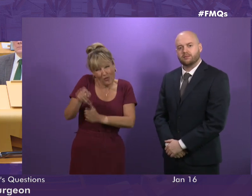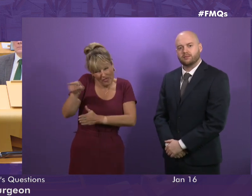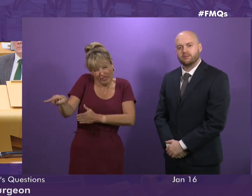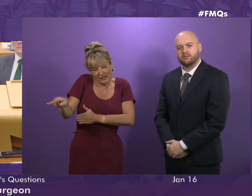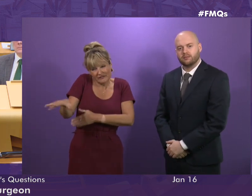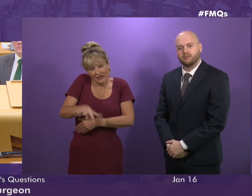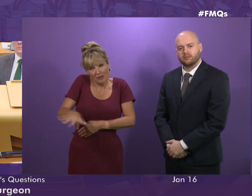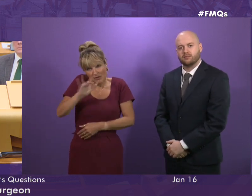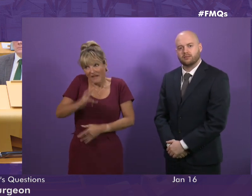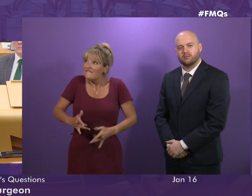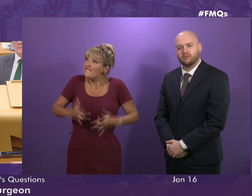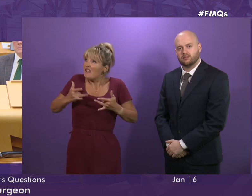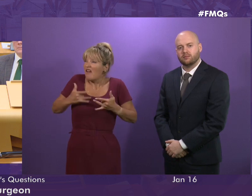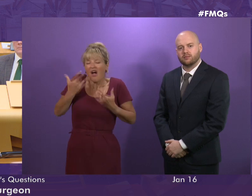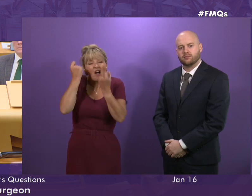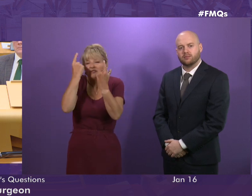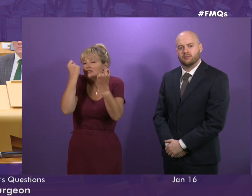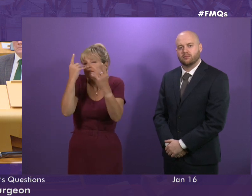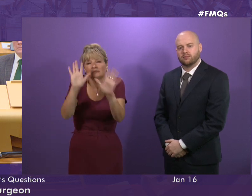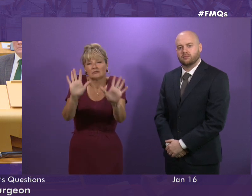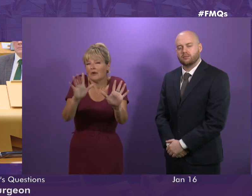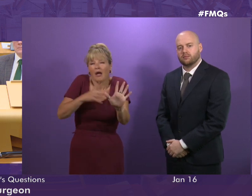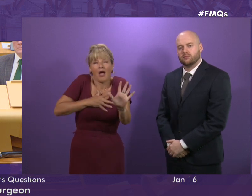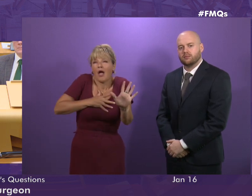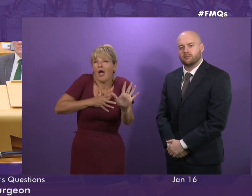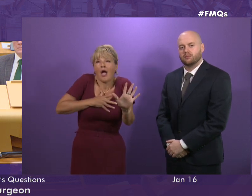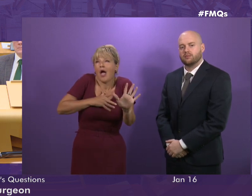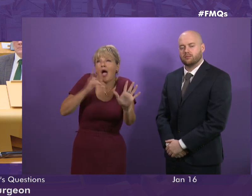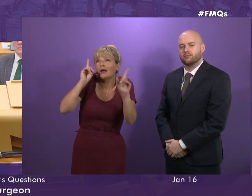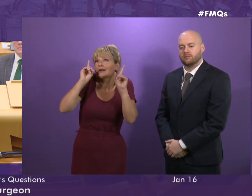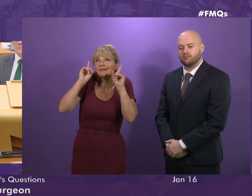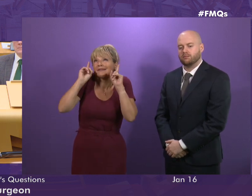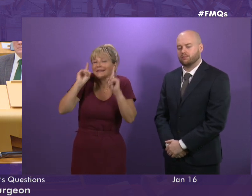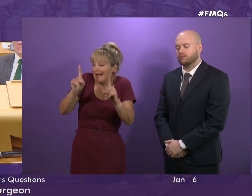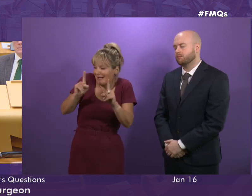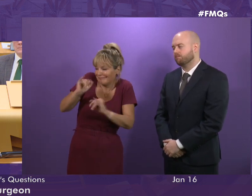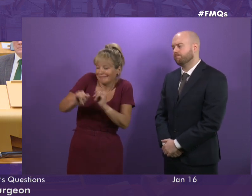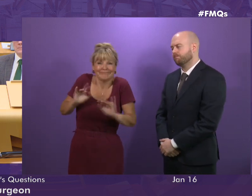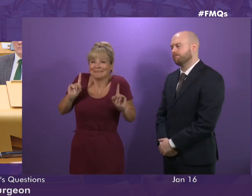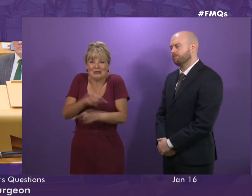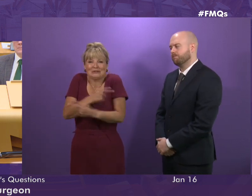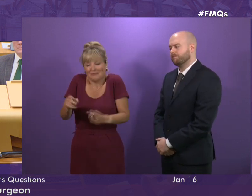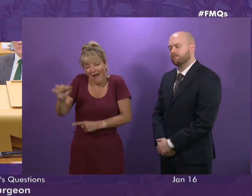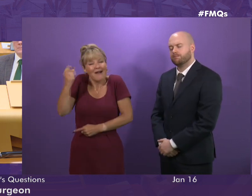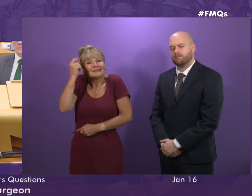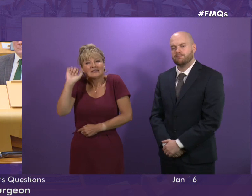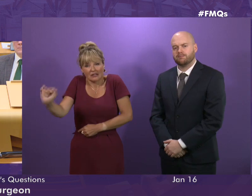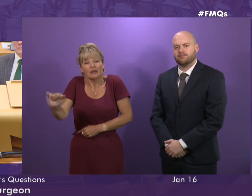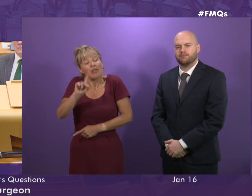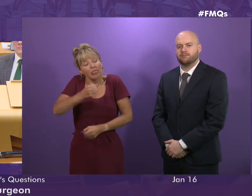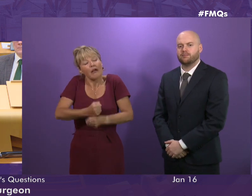have faced would feel the way they do, and I would be the last person to suggest that they should feel otherwise. The Government must ensure that lessons are learned. The